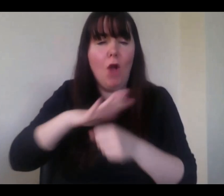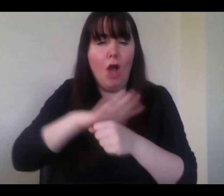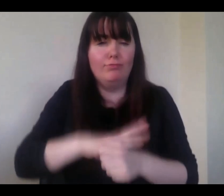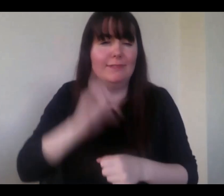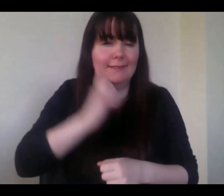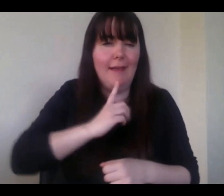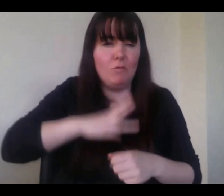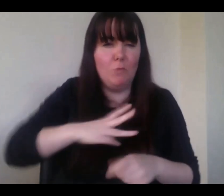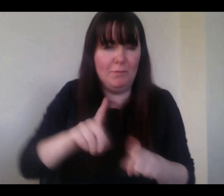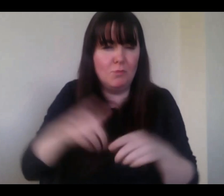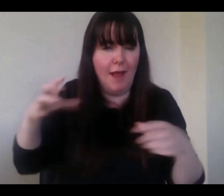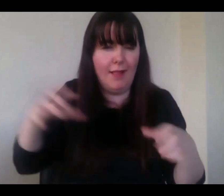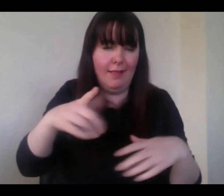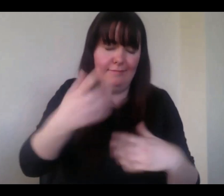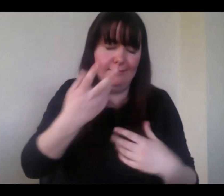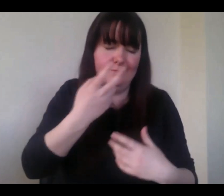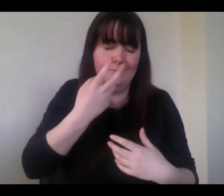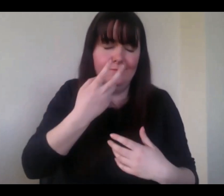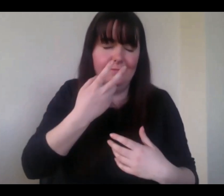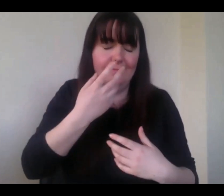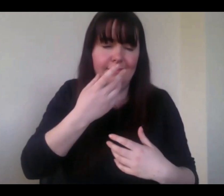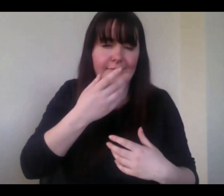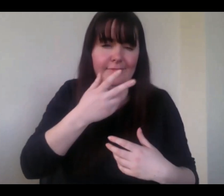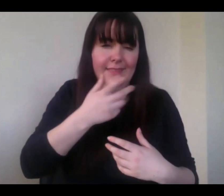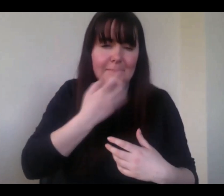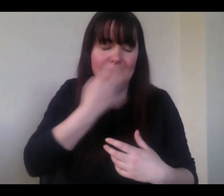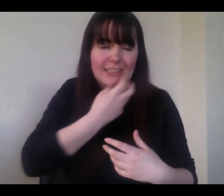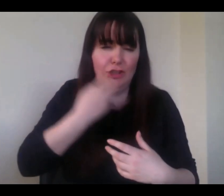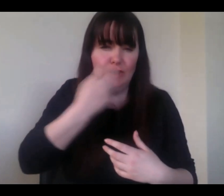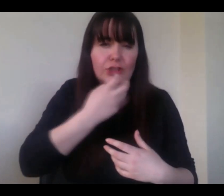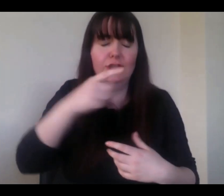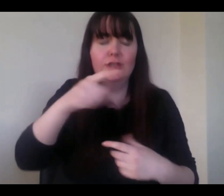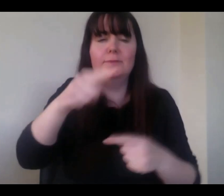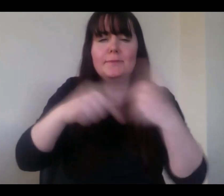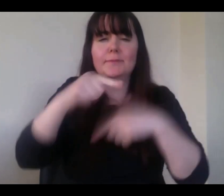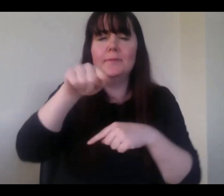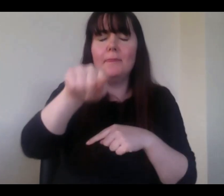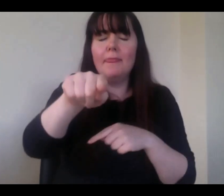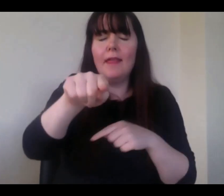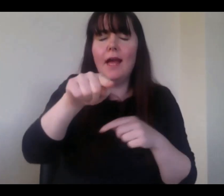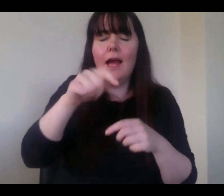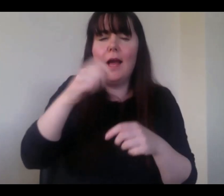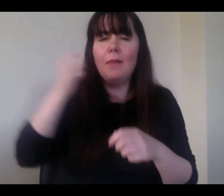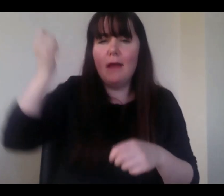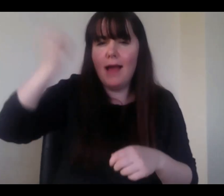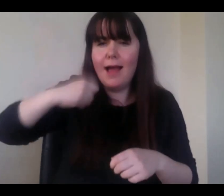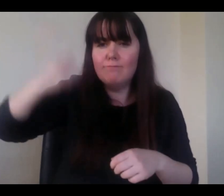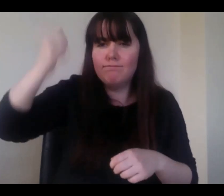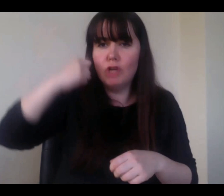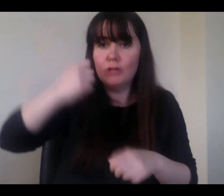reflected on our experiences of Deaf children being brought up in the way that we were